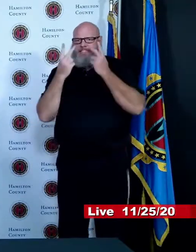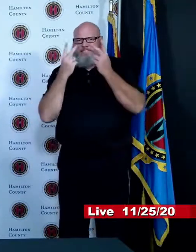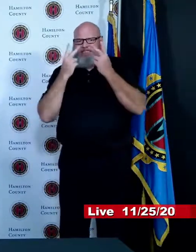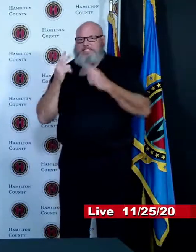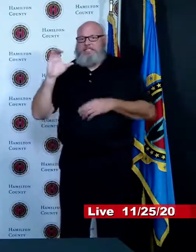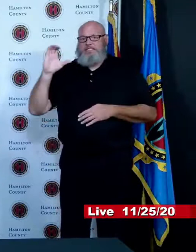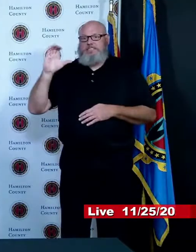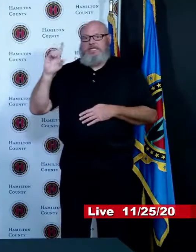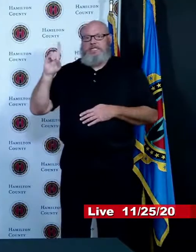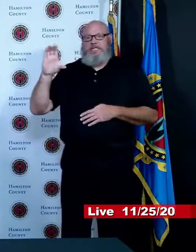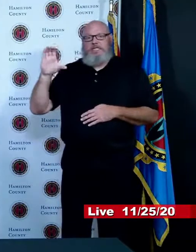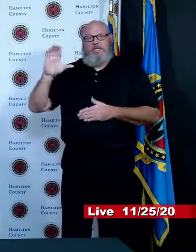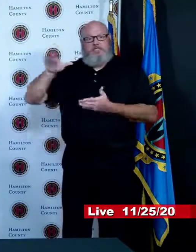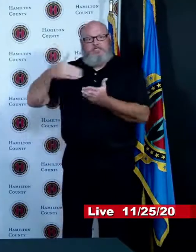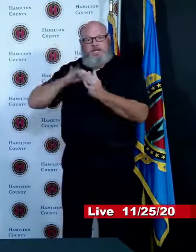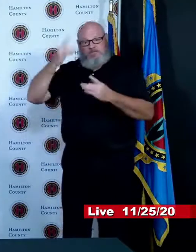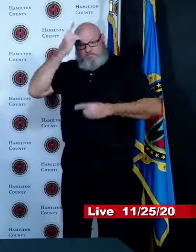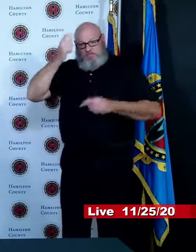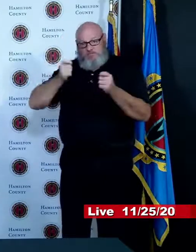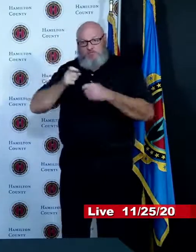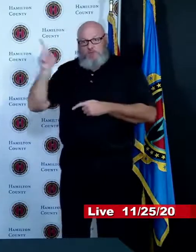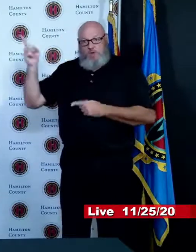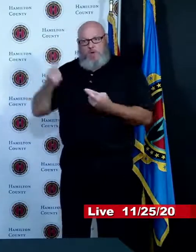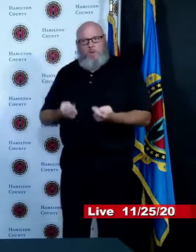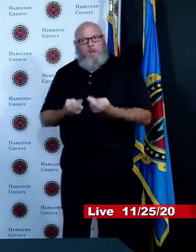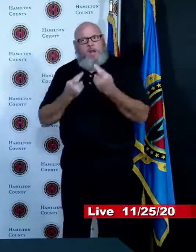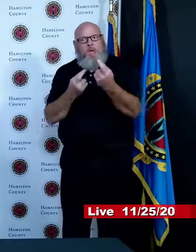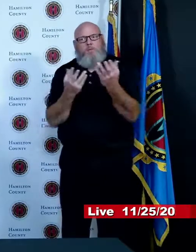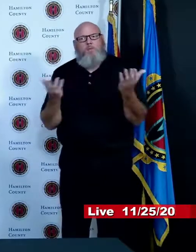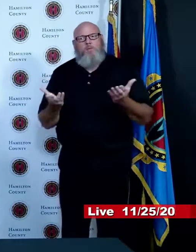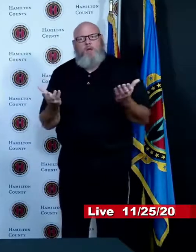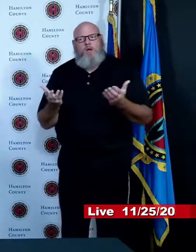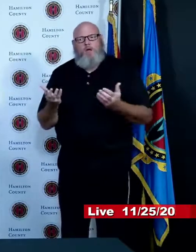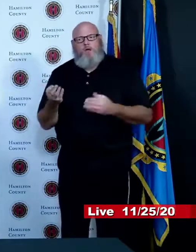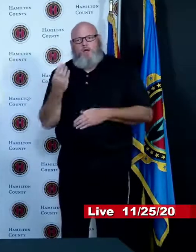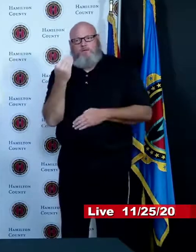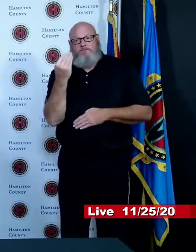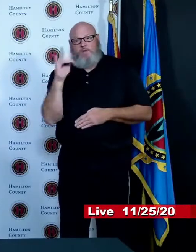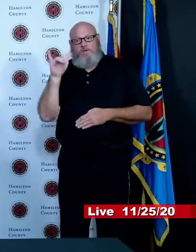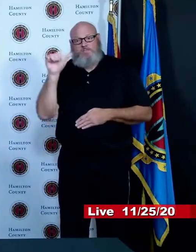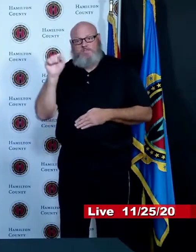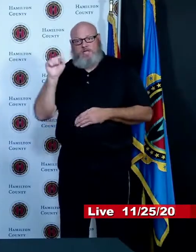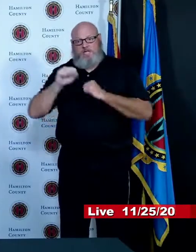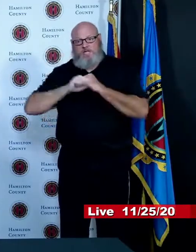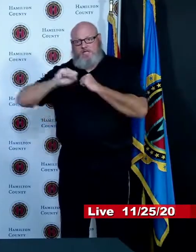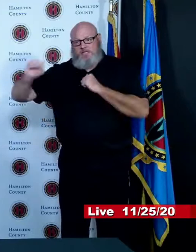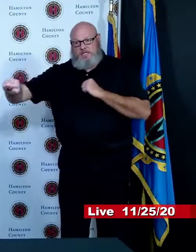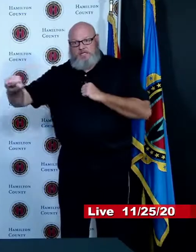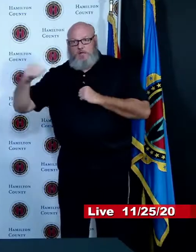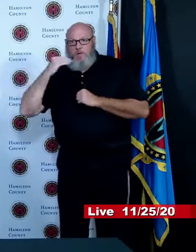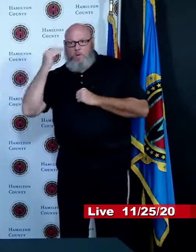shortening the quarantine guidelines from 14 days currently 7 to 10 and then with a test at the end